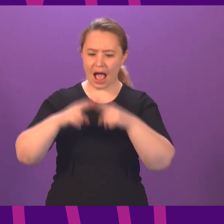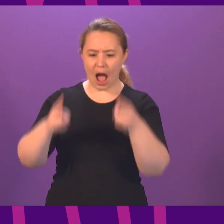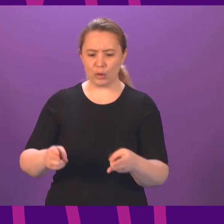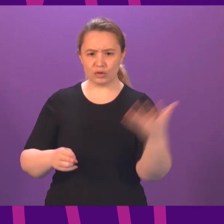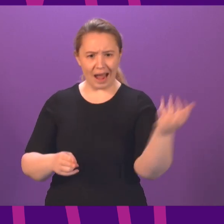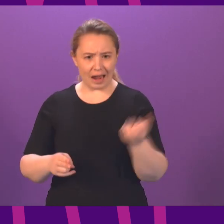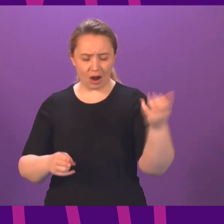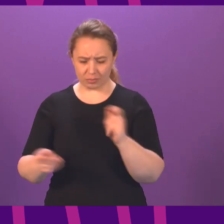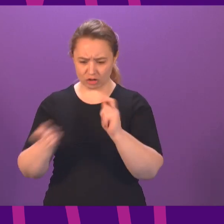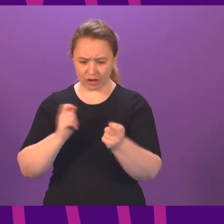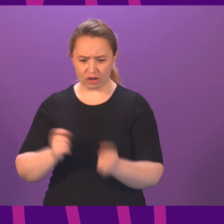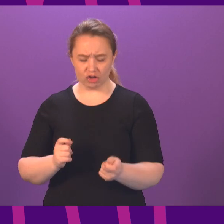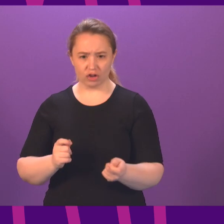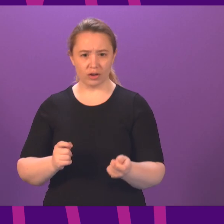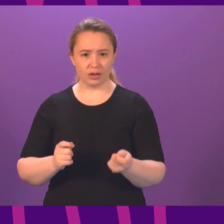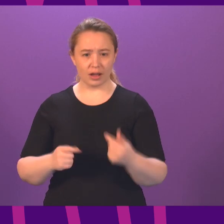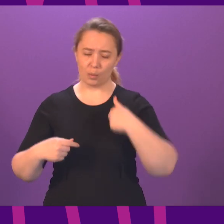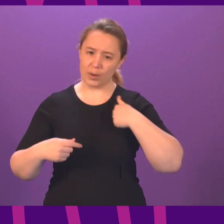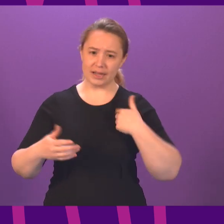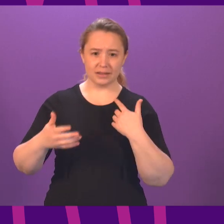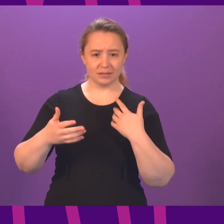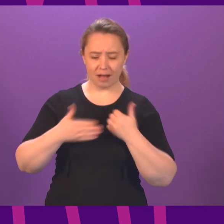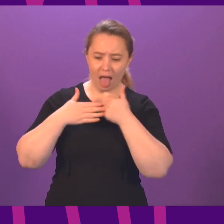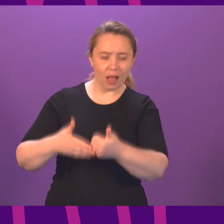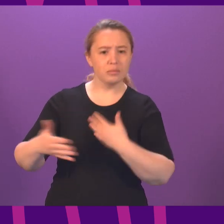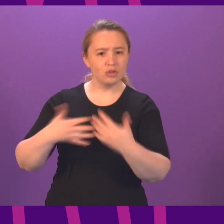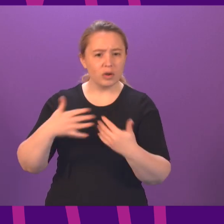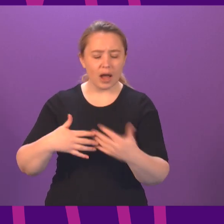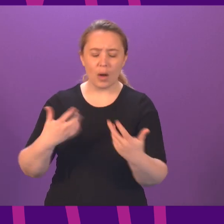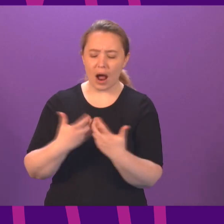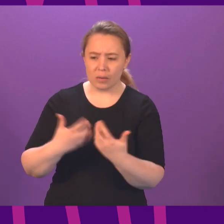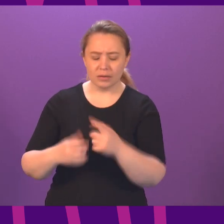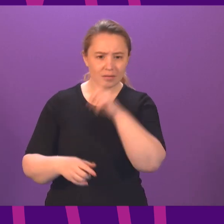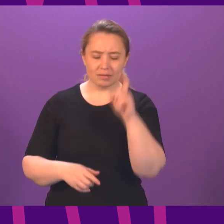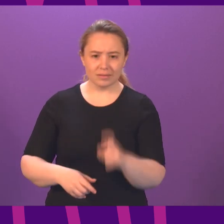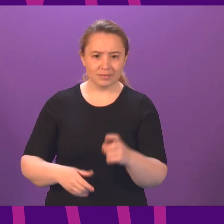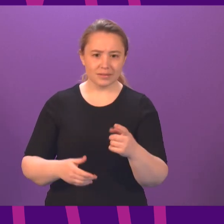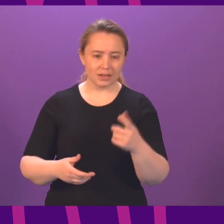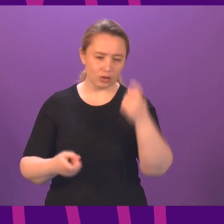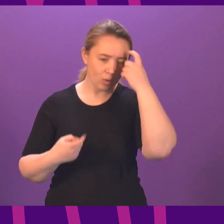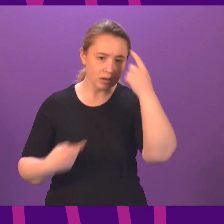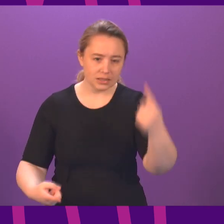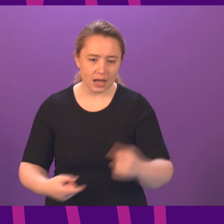incomes, but I am happy to come back to her with more detail. We are trying to respond rapidly with support, including financial support, to the circumstances that people